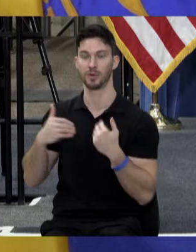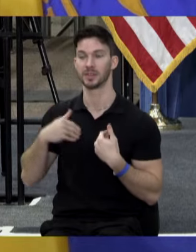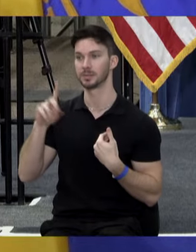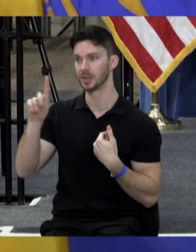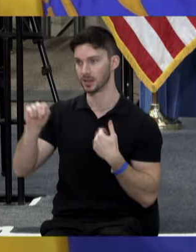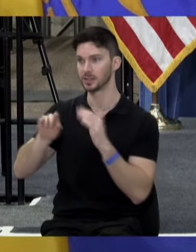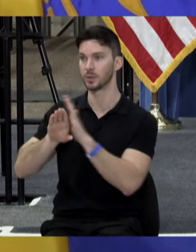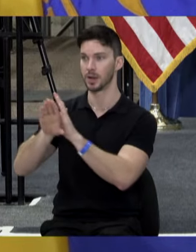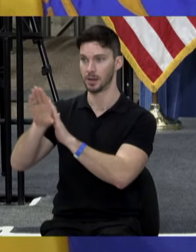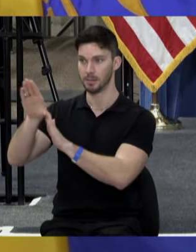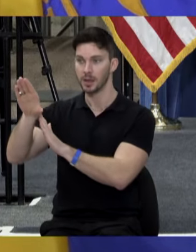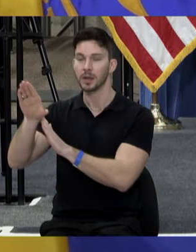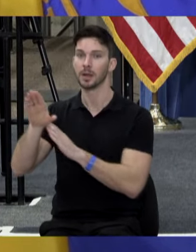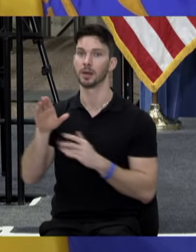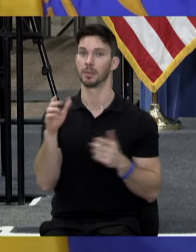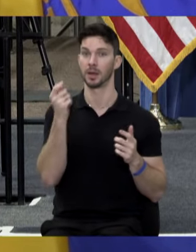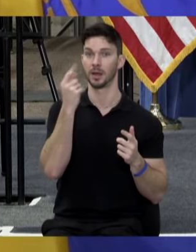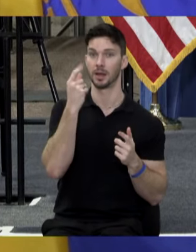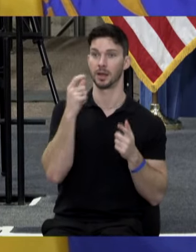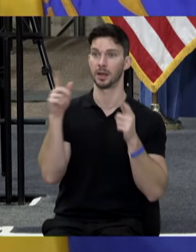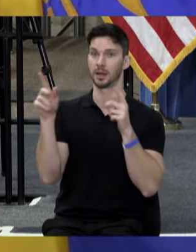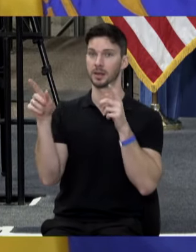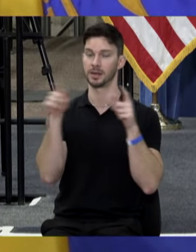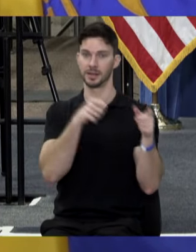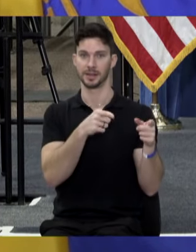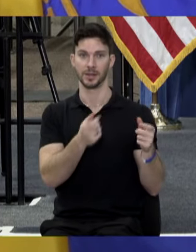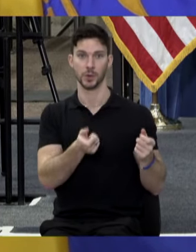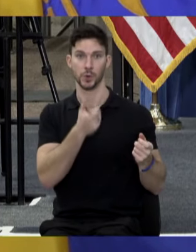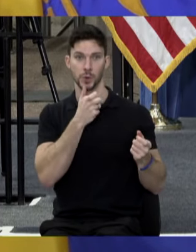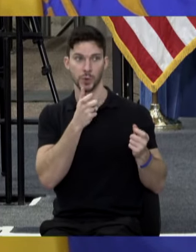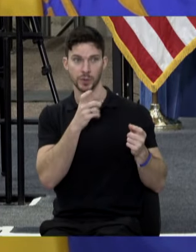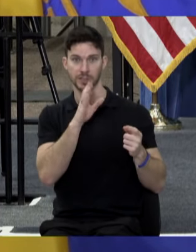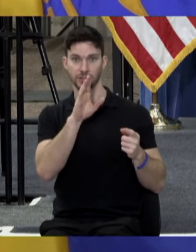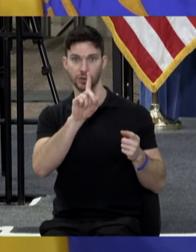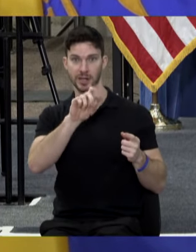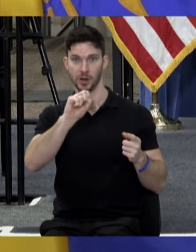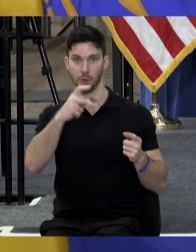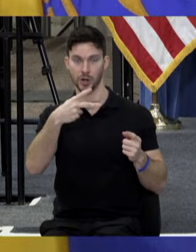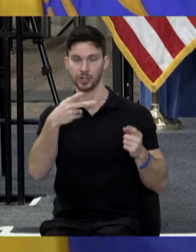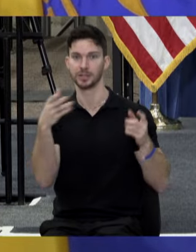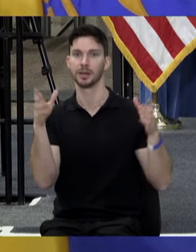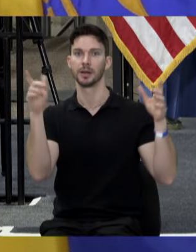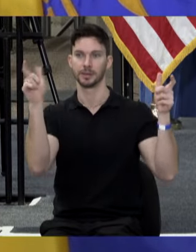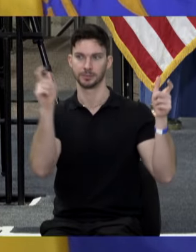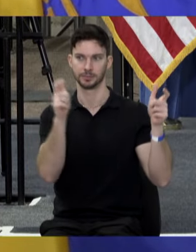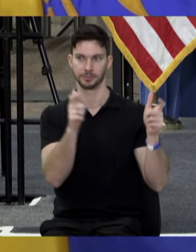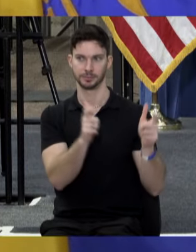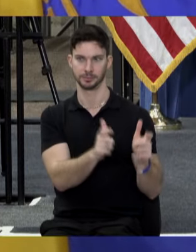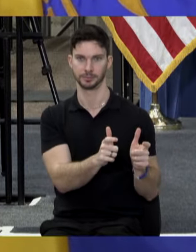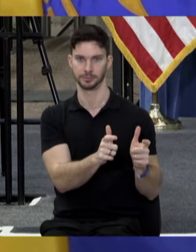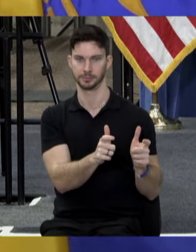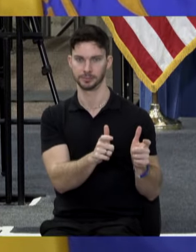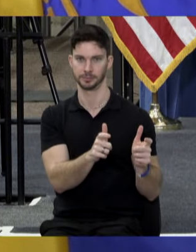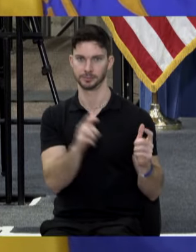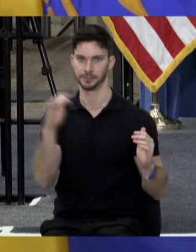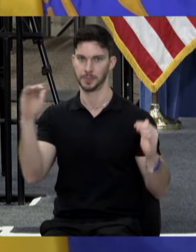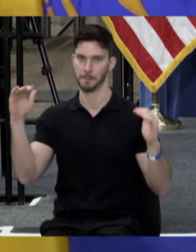shrinking pool of available direct care workers. This workforce, which includes home health aides,